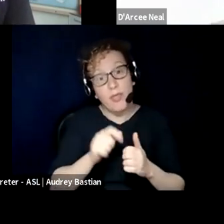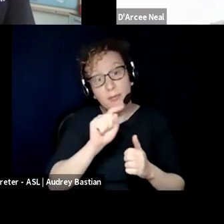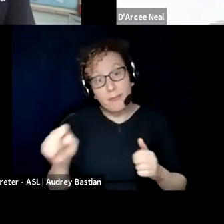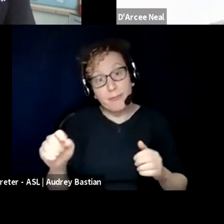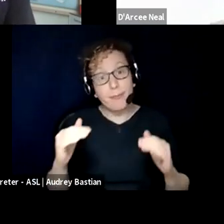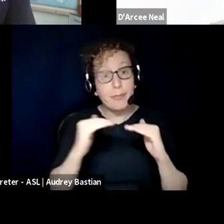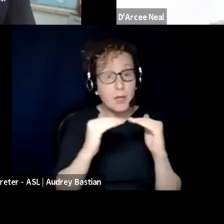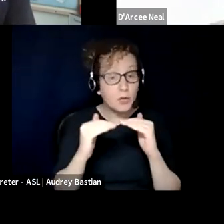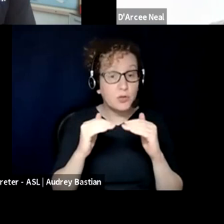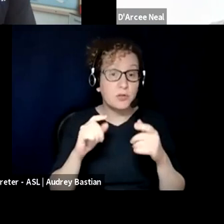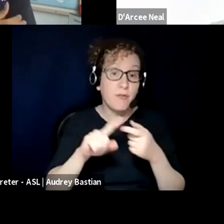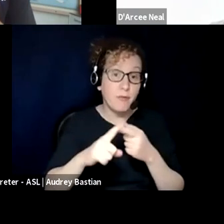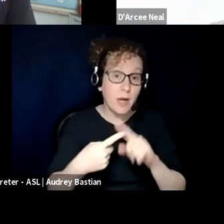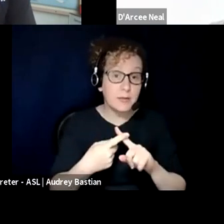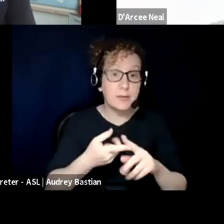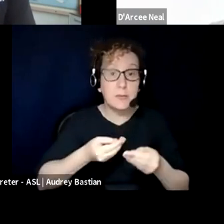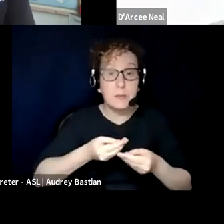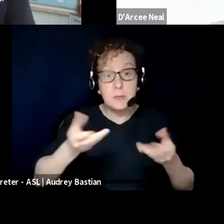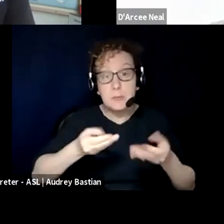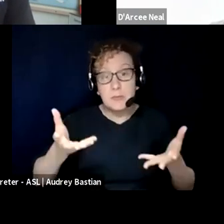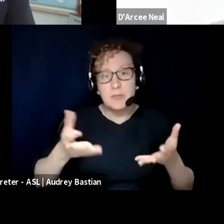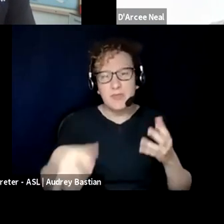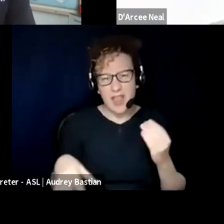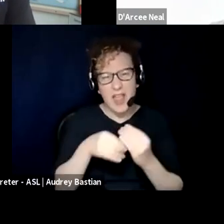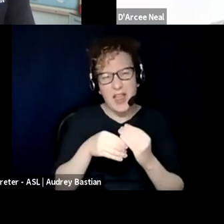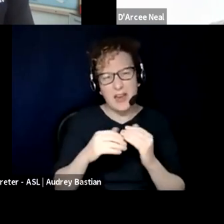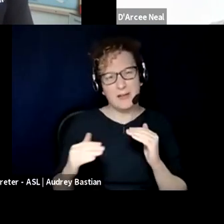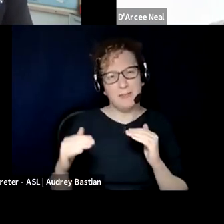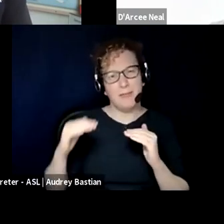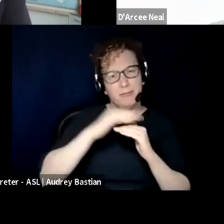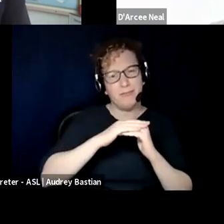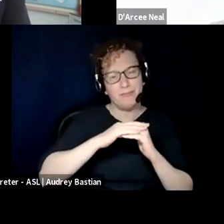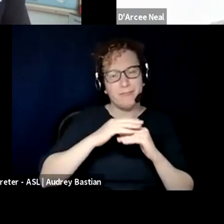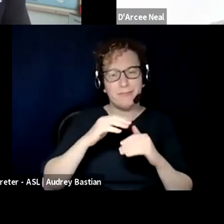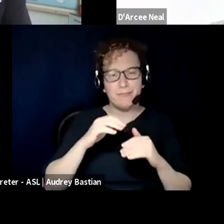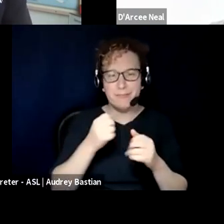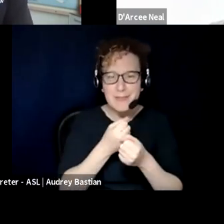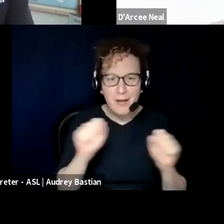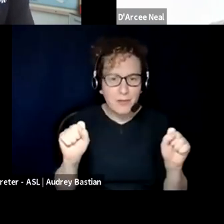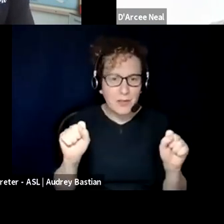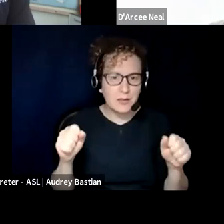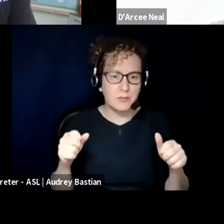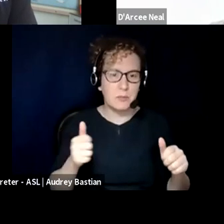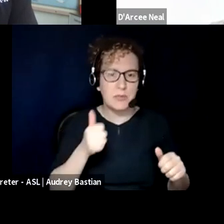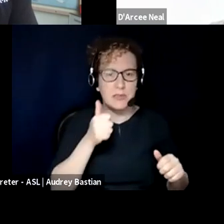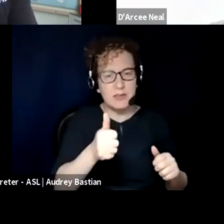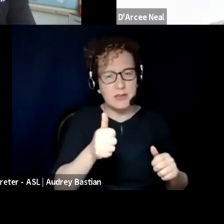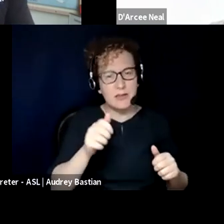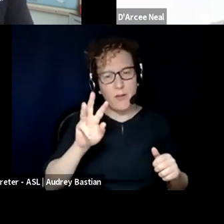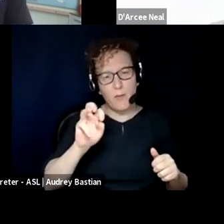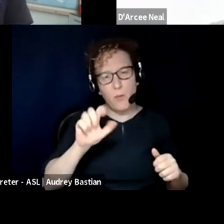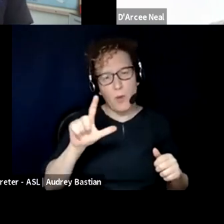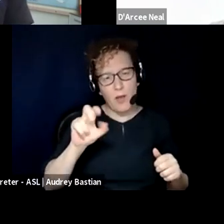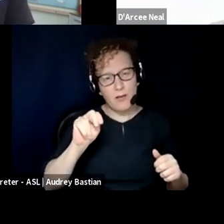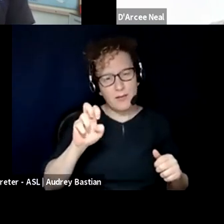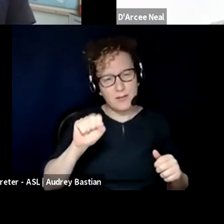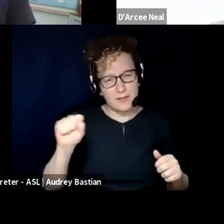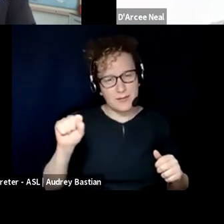to be friends for that added layer of safety, for your own wellness. Thank you. So just